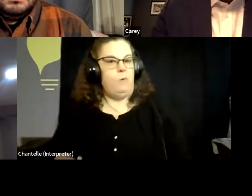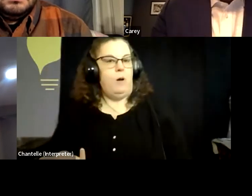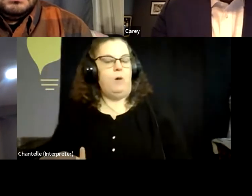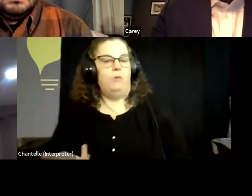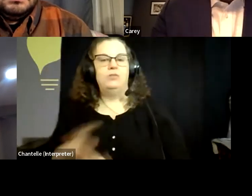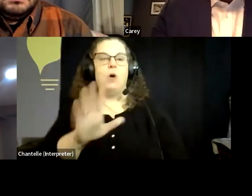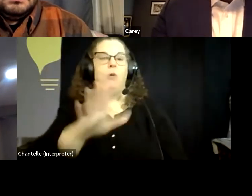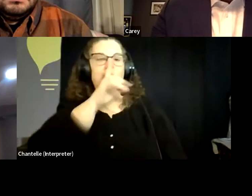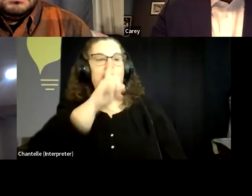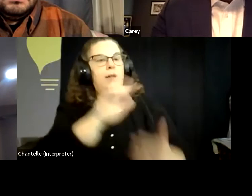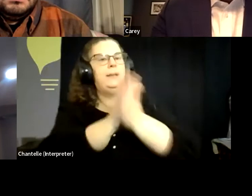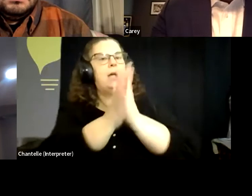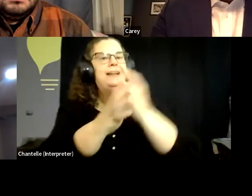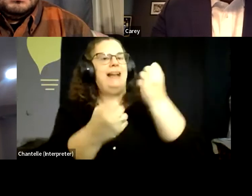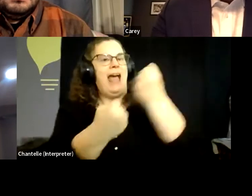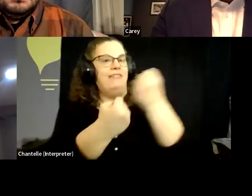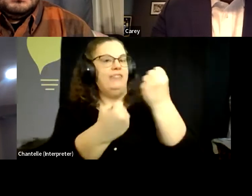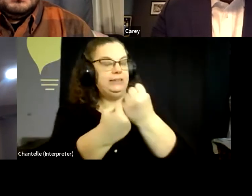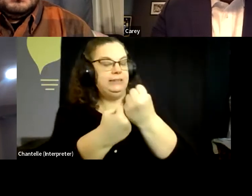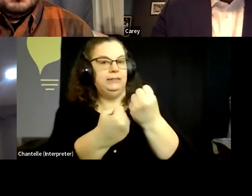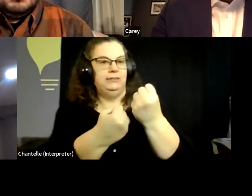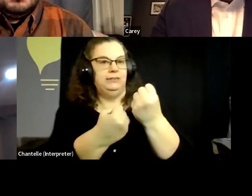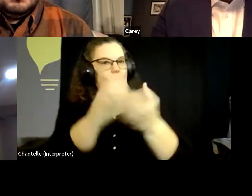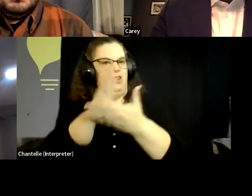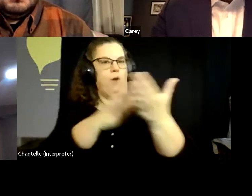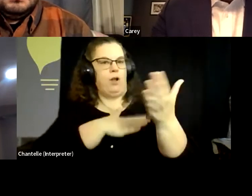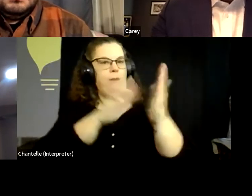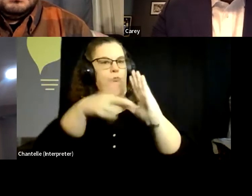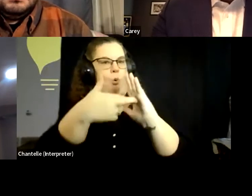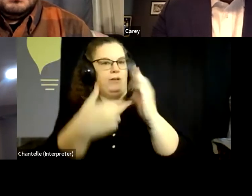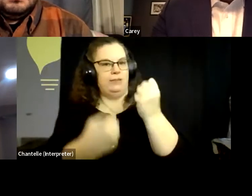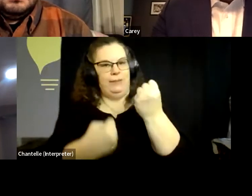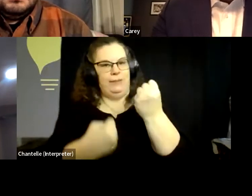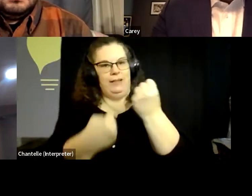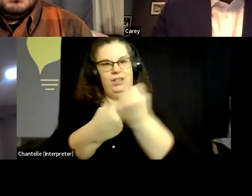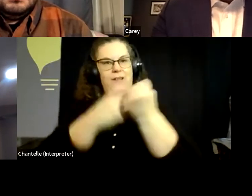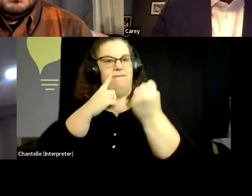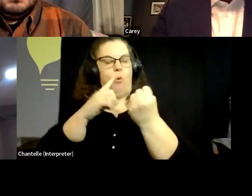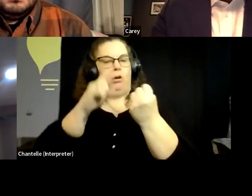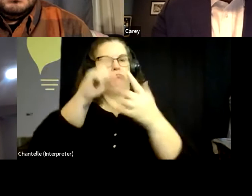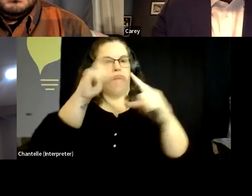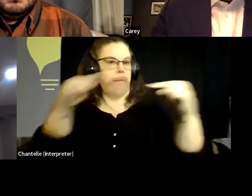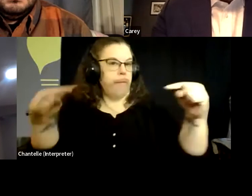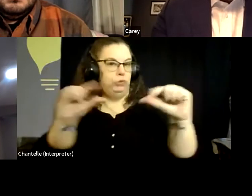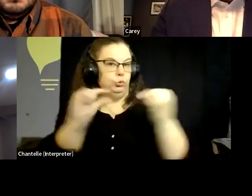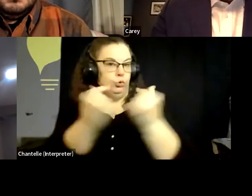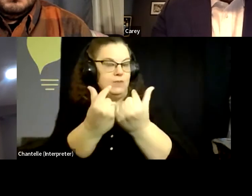that's part of Mimi my role, be ing an advocate so the leaders can make